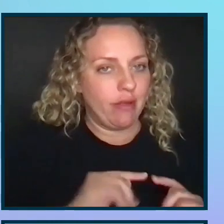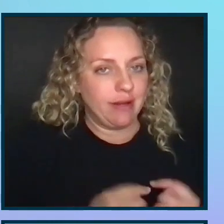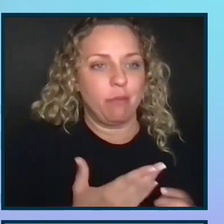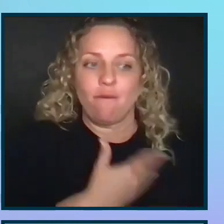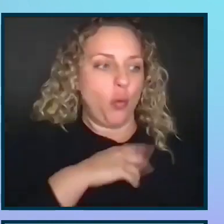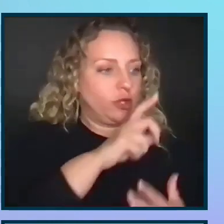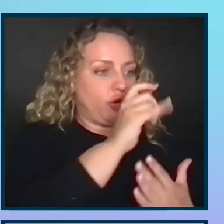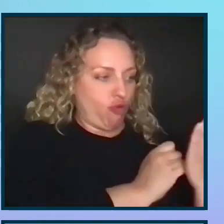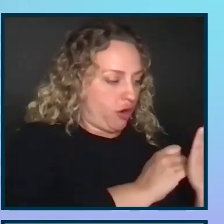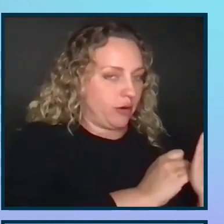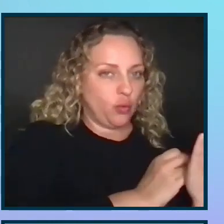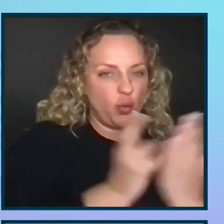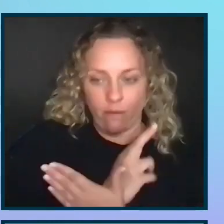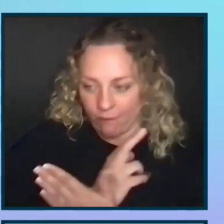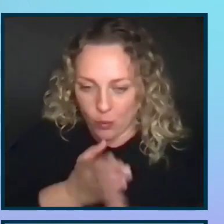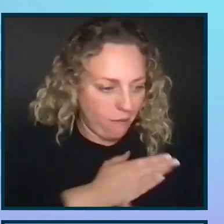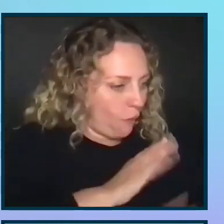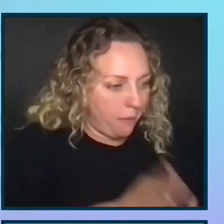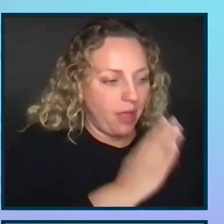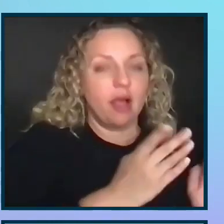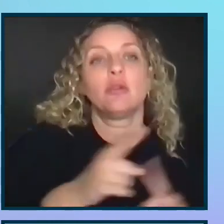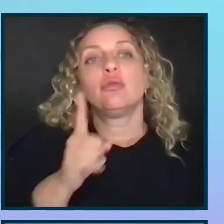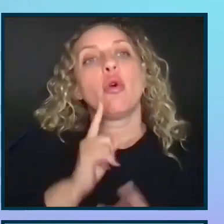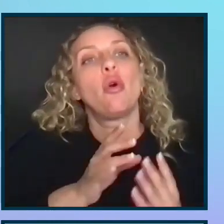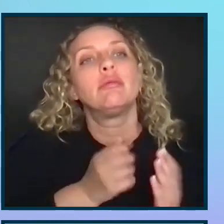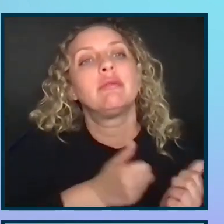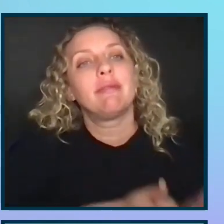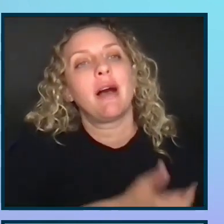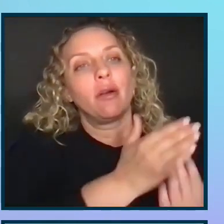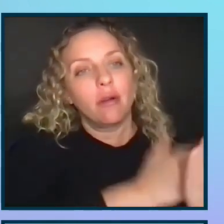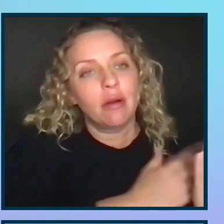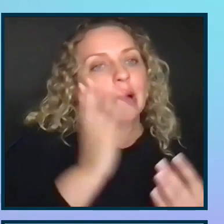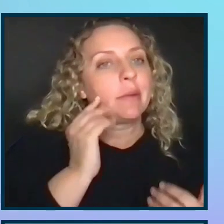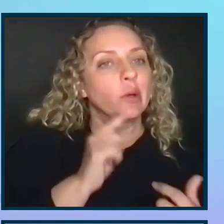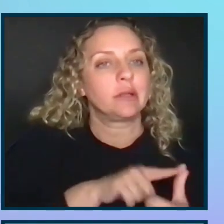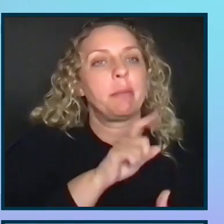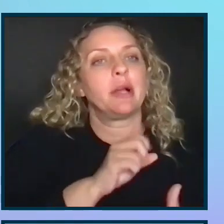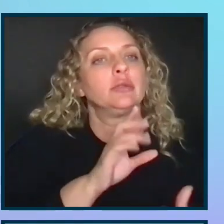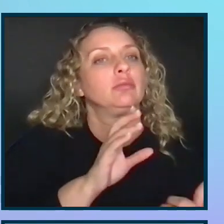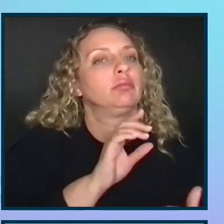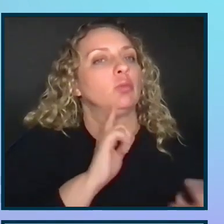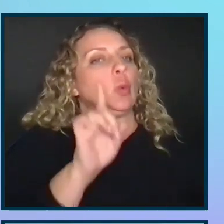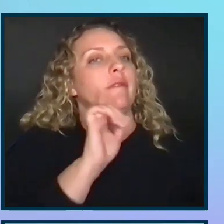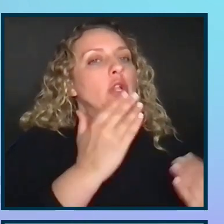we review these. So in our brand guidelines, experiences must work for users with limited vision. We design text buttons,